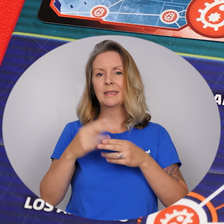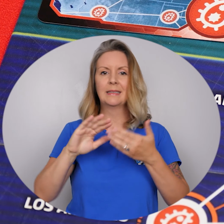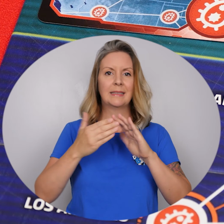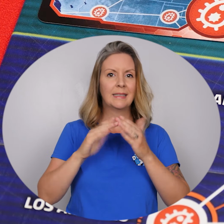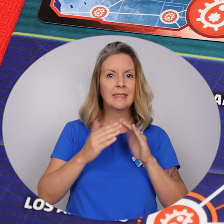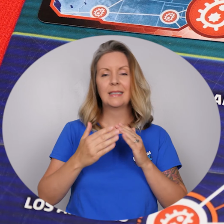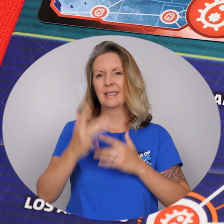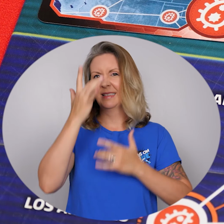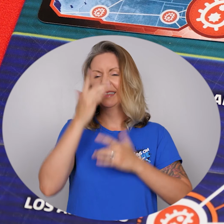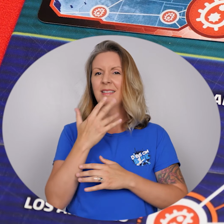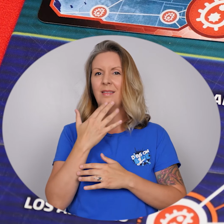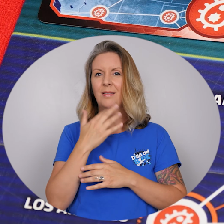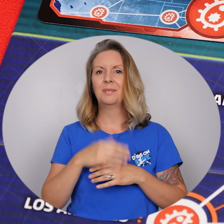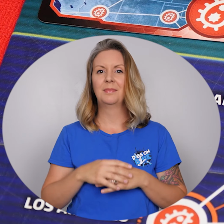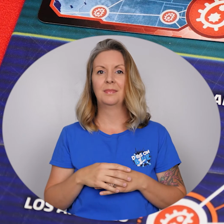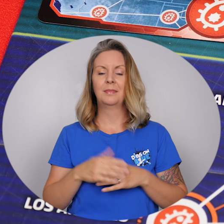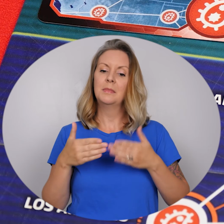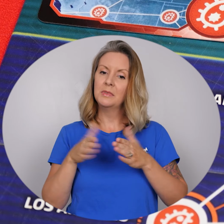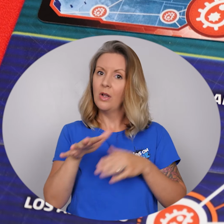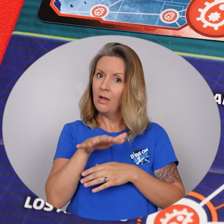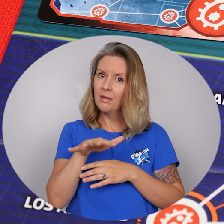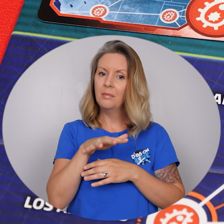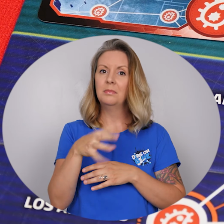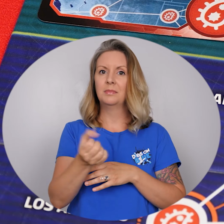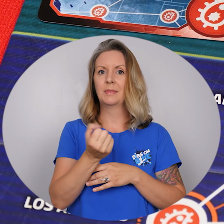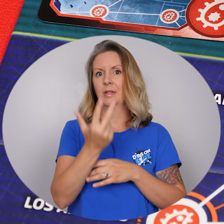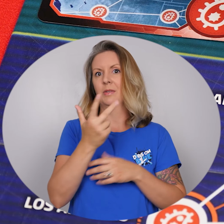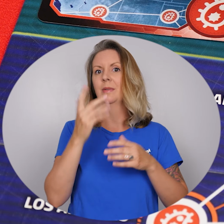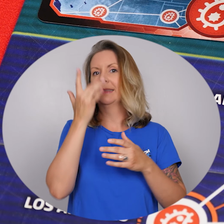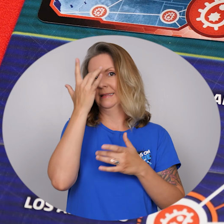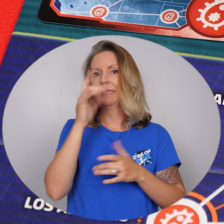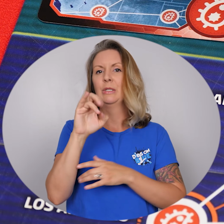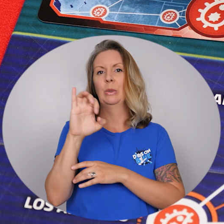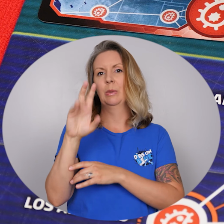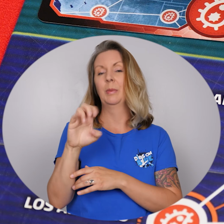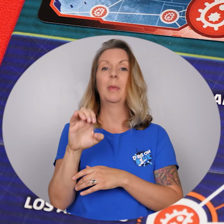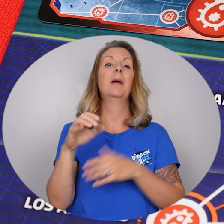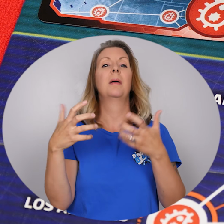the name of the city, and a disease color. Take 3 disease cubes of that color from the